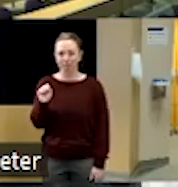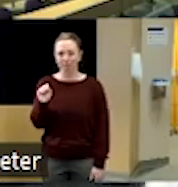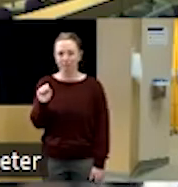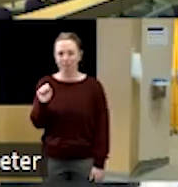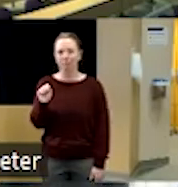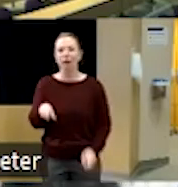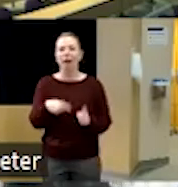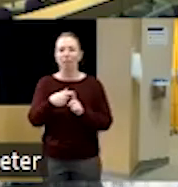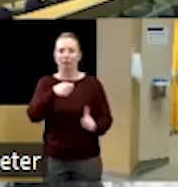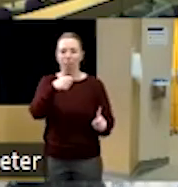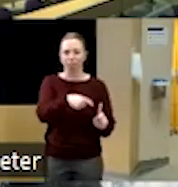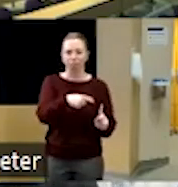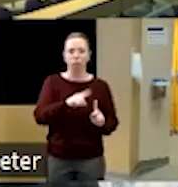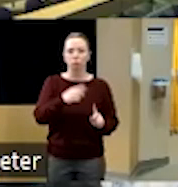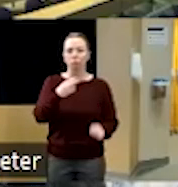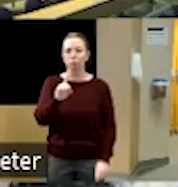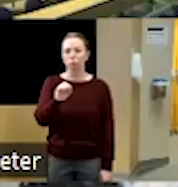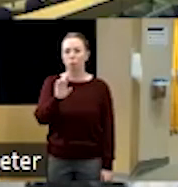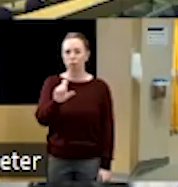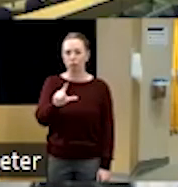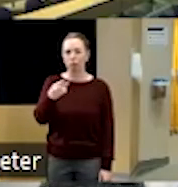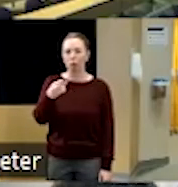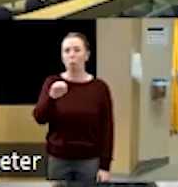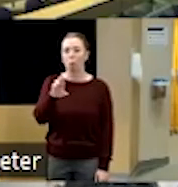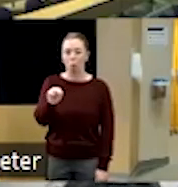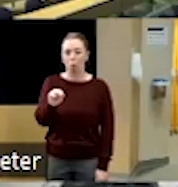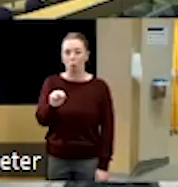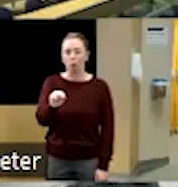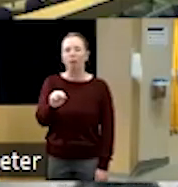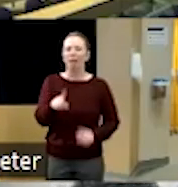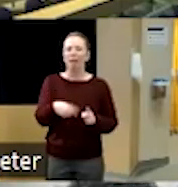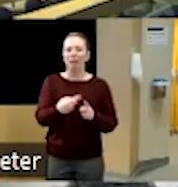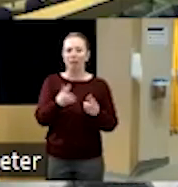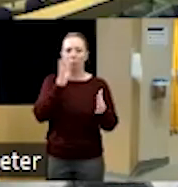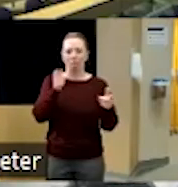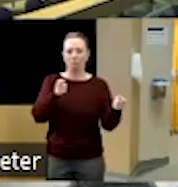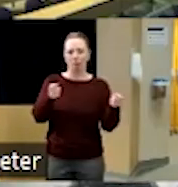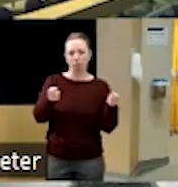um to the dorsal horn where the system is modulated and can be inhibited